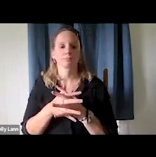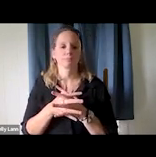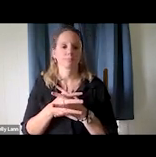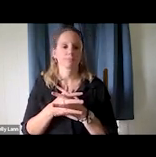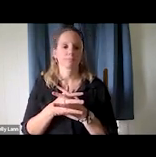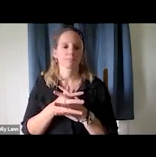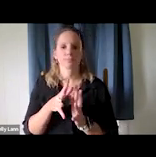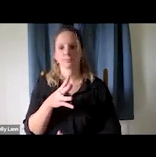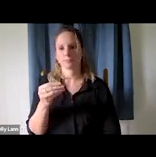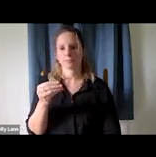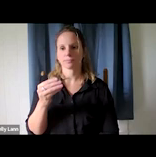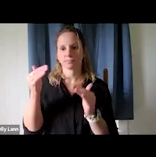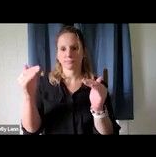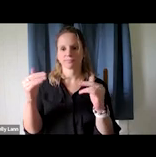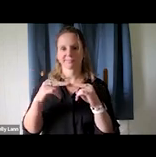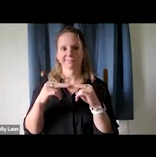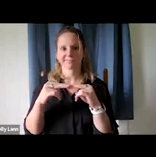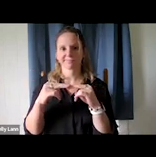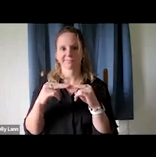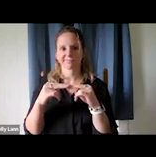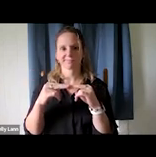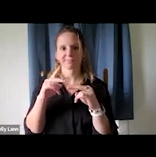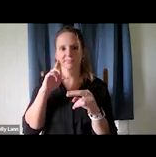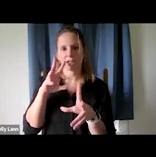And in the next slide, I included a chart.